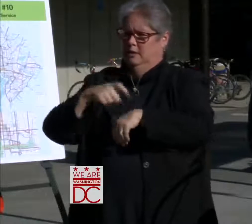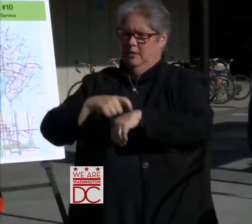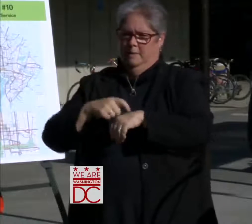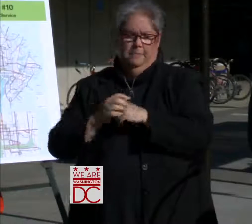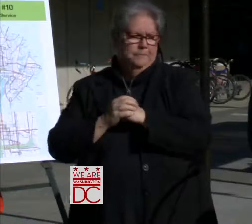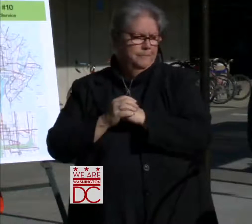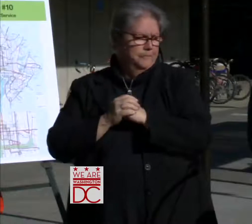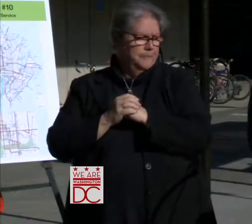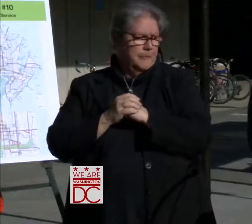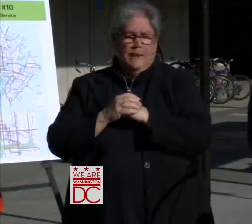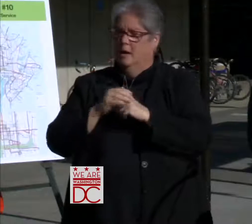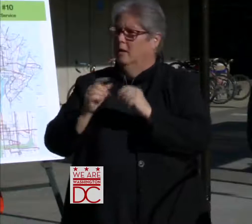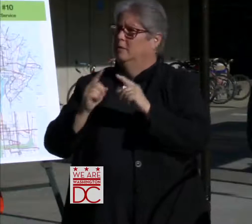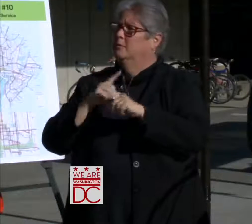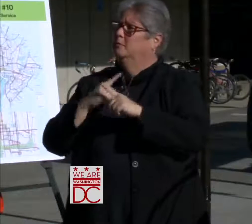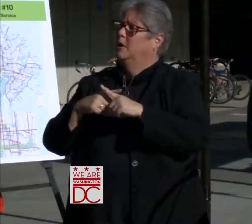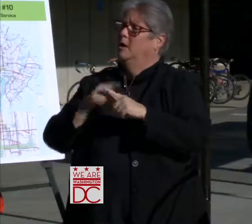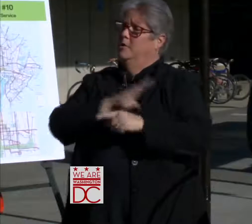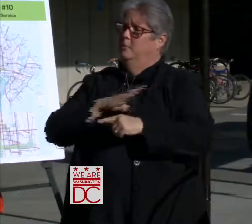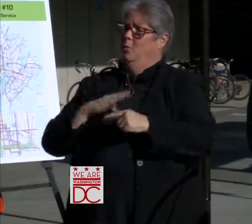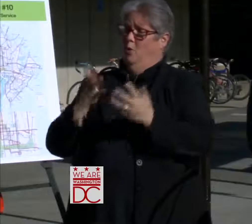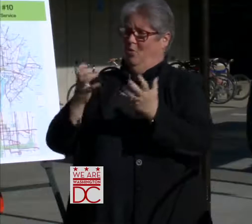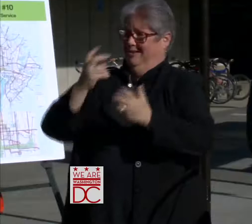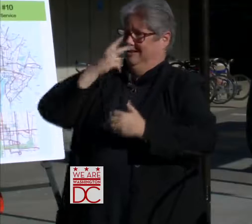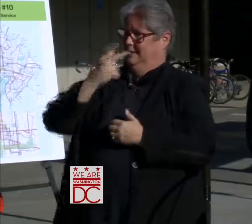ULTIMATELY WHAT THE BOARD WANTS TO SEE IS THAT METRO IS